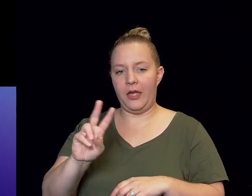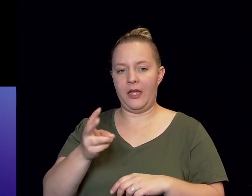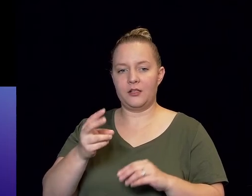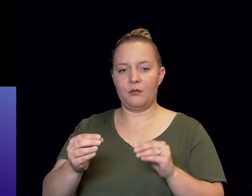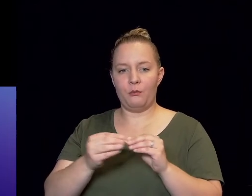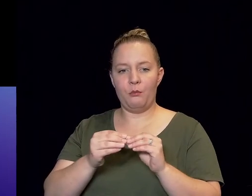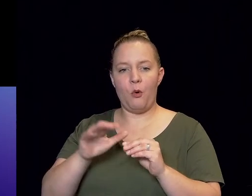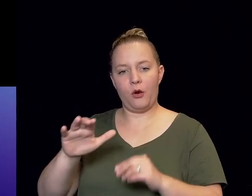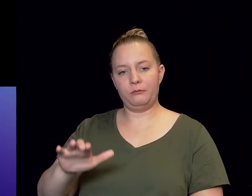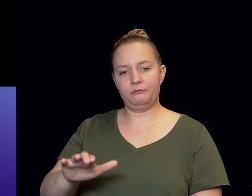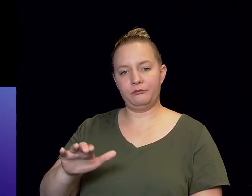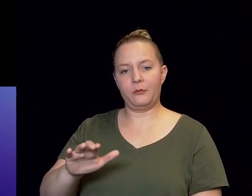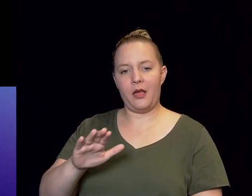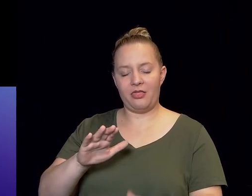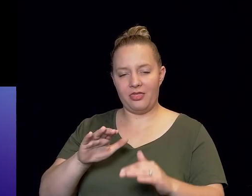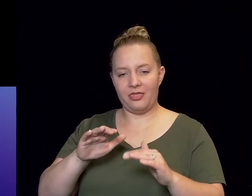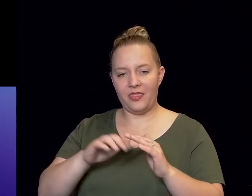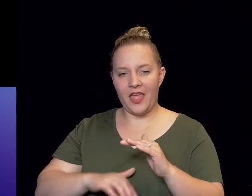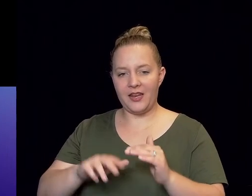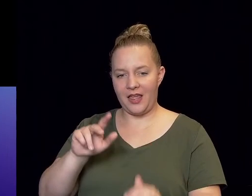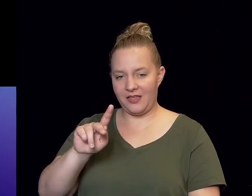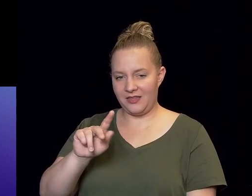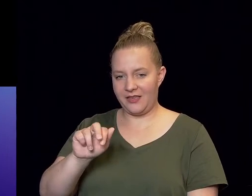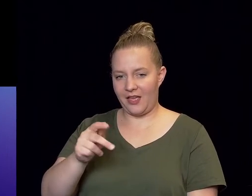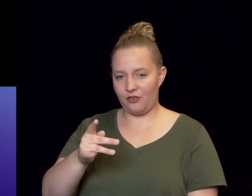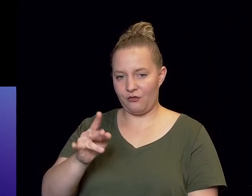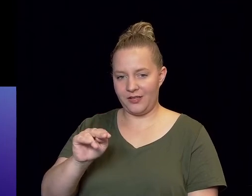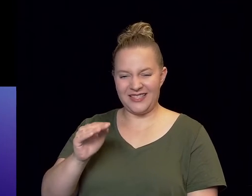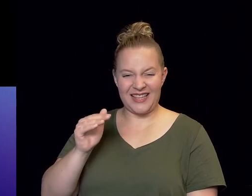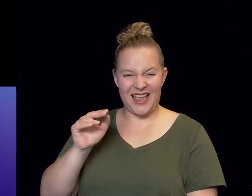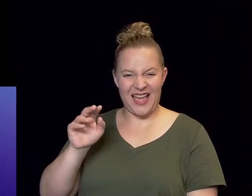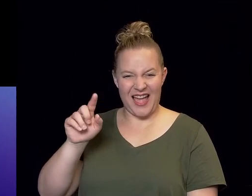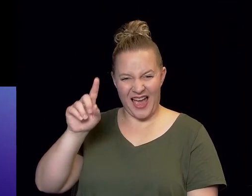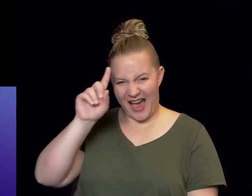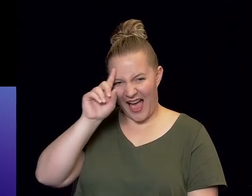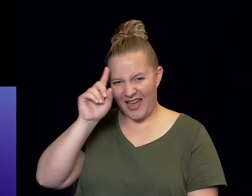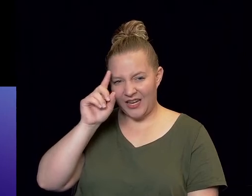my unknown is I do not know Catherine's height. So therefore, I use x or you can use k or you can use